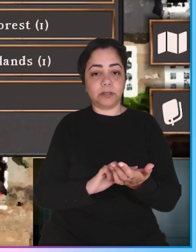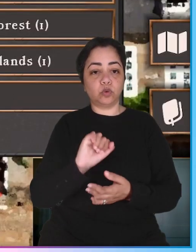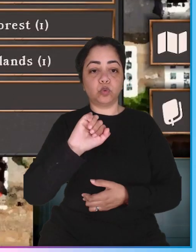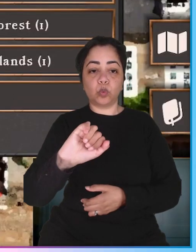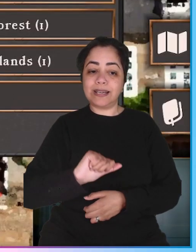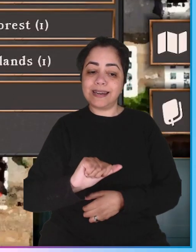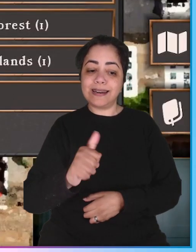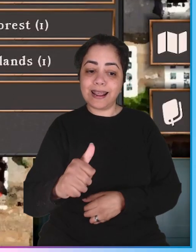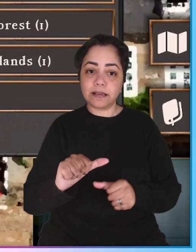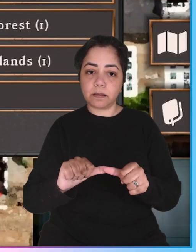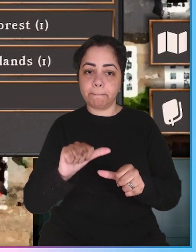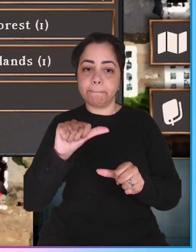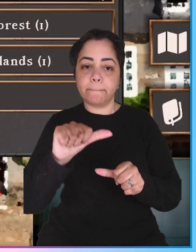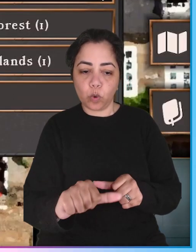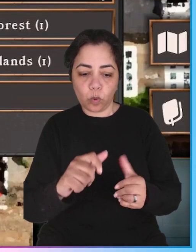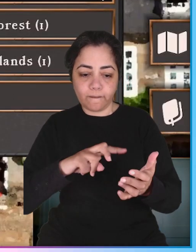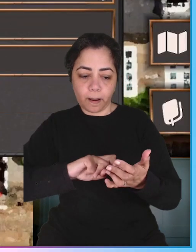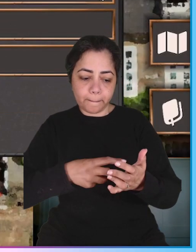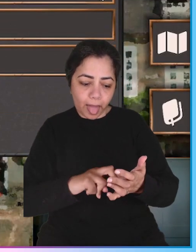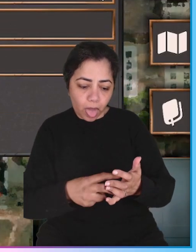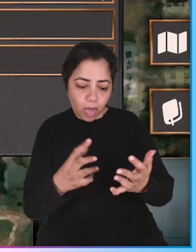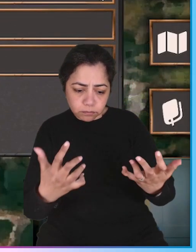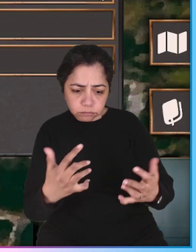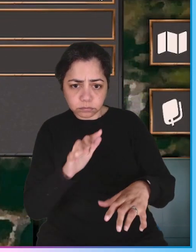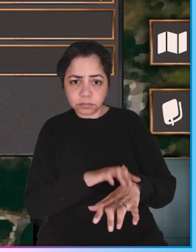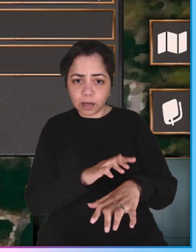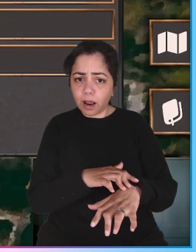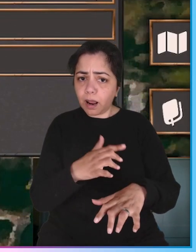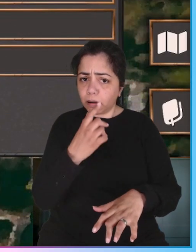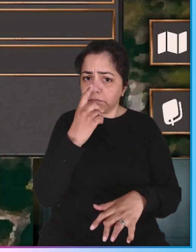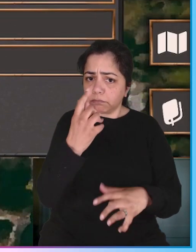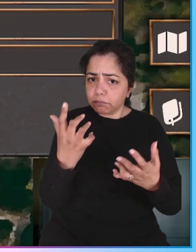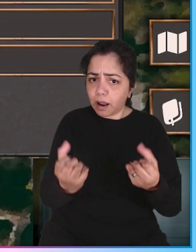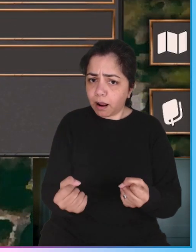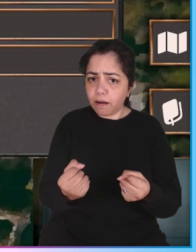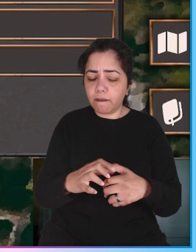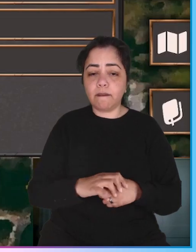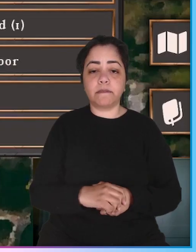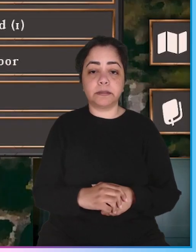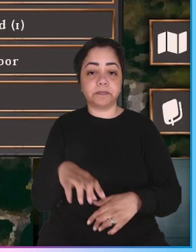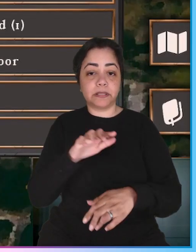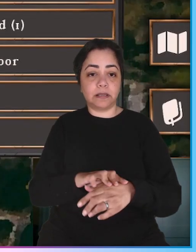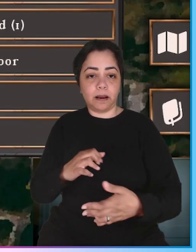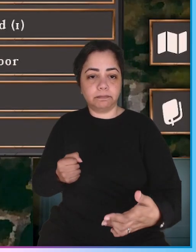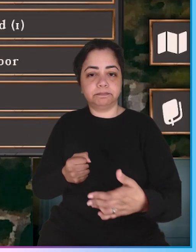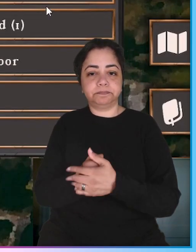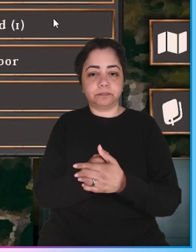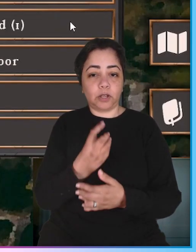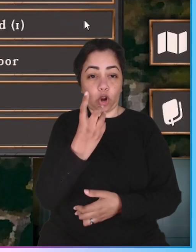to explore everything the game has to offer. You can play Upheaval completely using just your keyboard